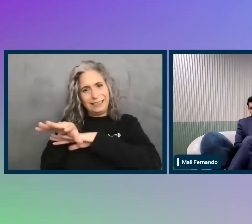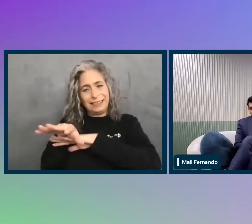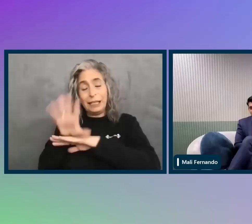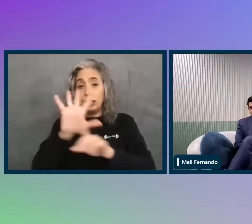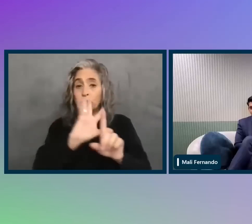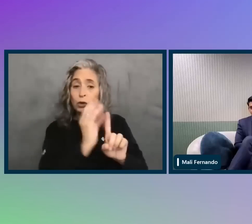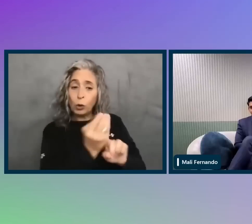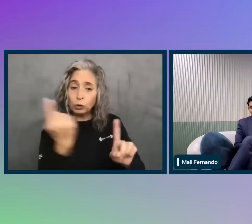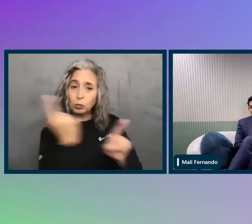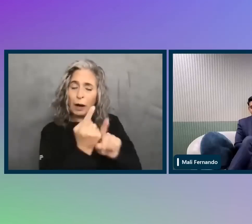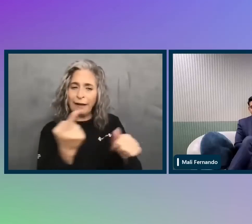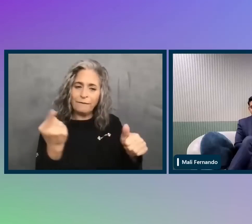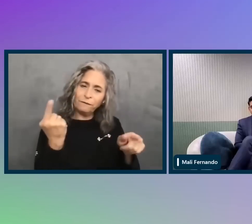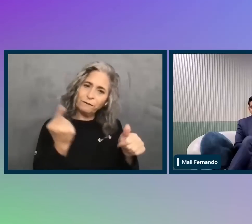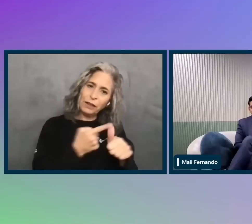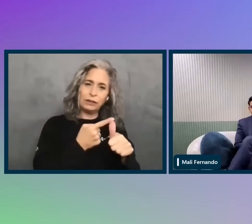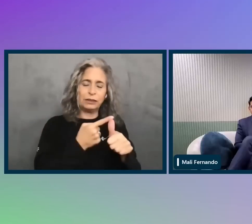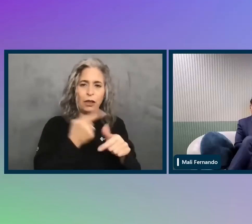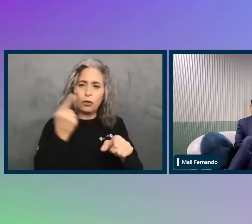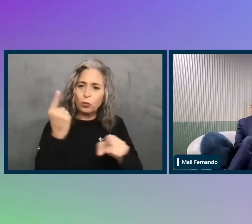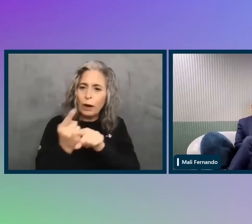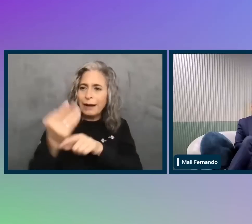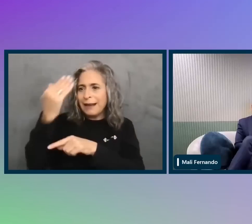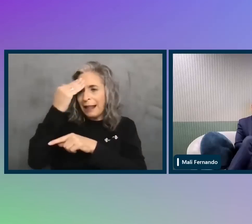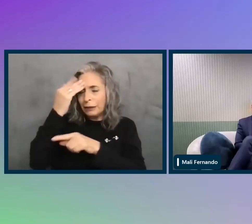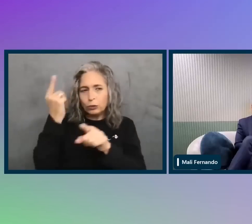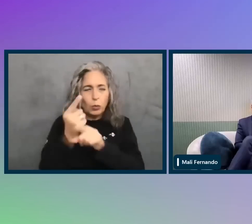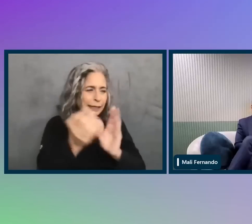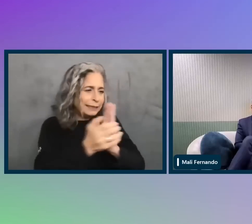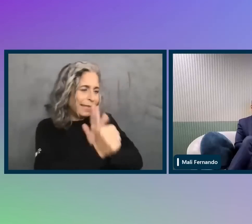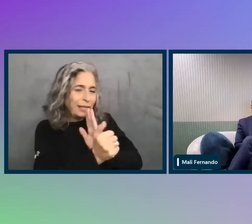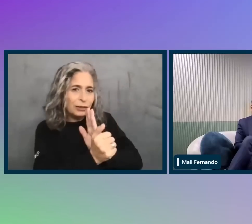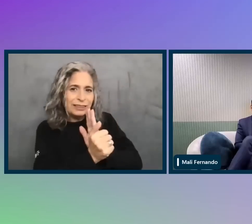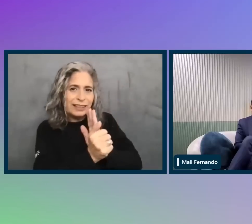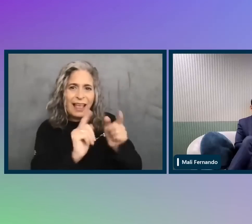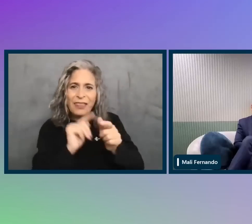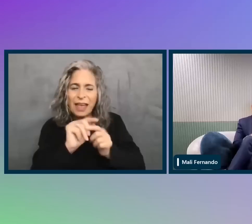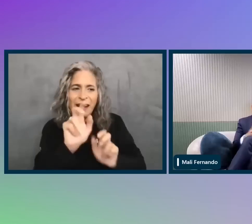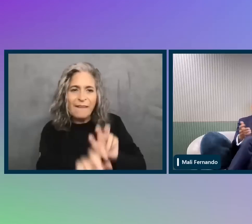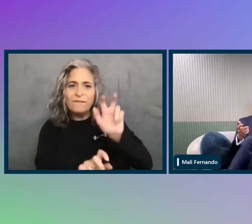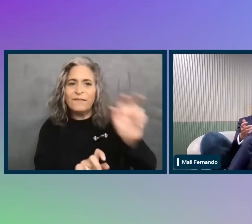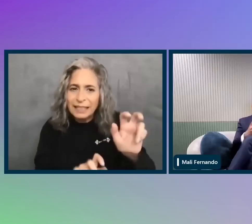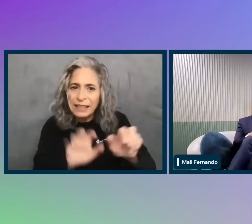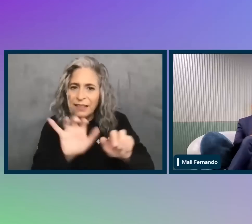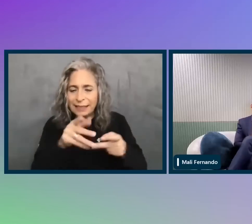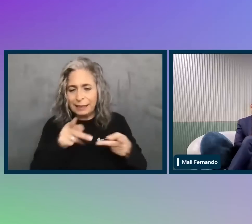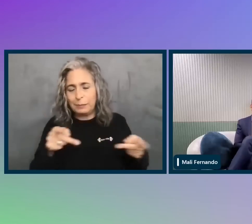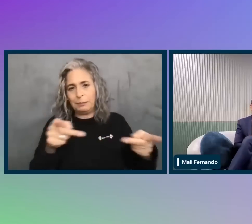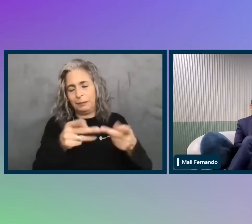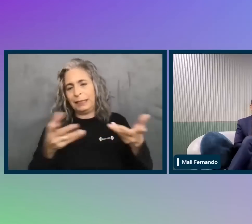make sure you've got the right knowledge and skills, and then you've got to invest in this space. And ultimately, guys, look,